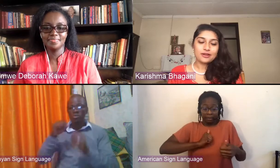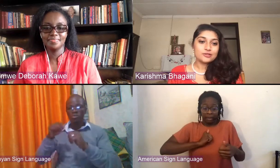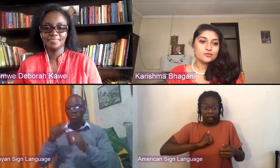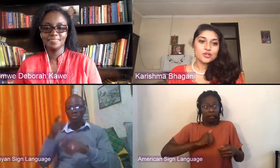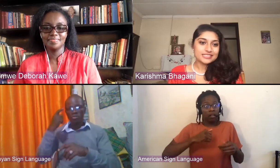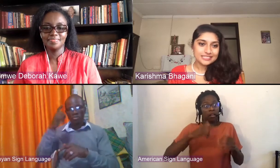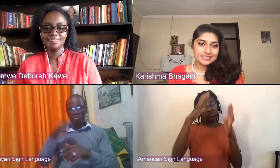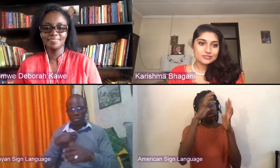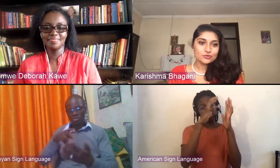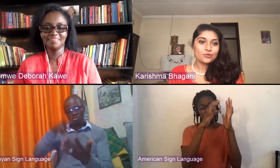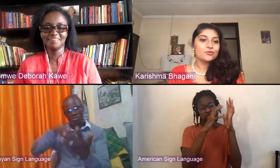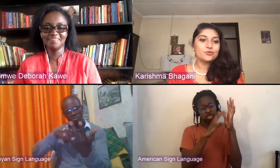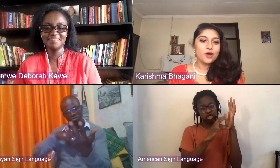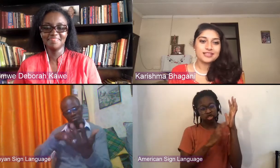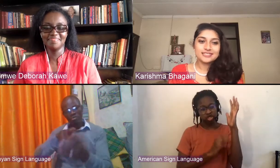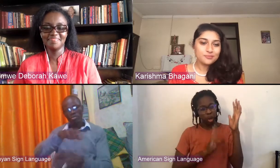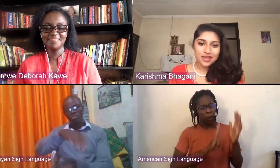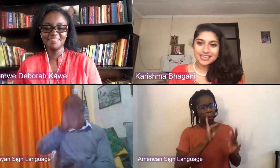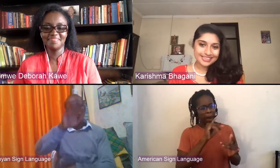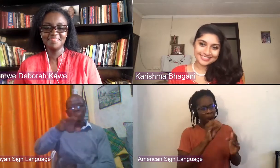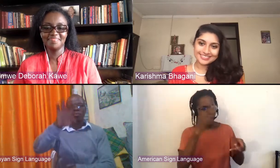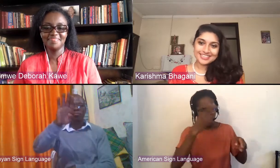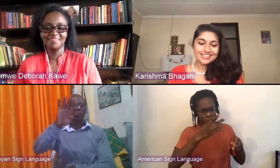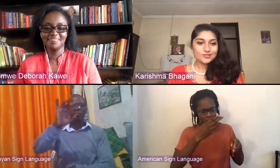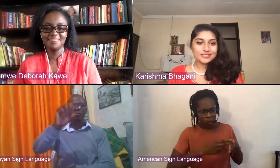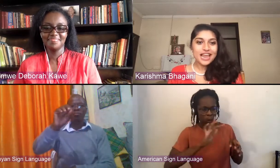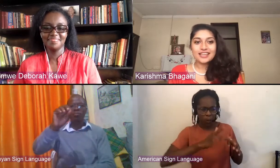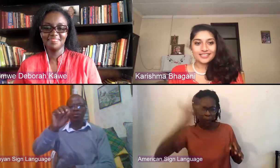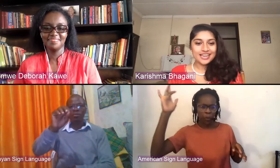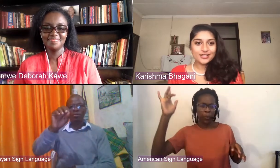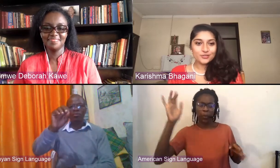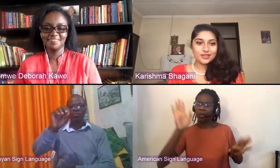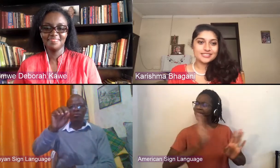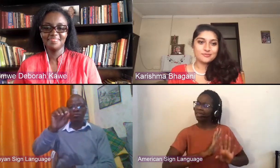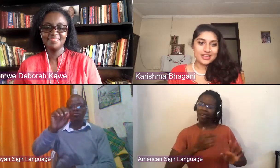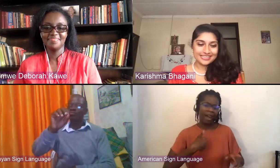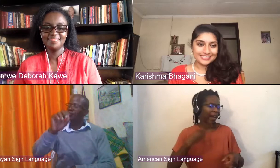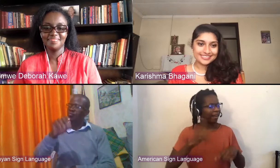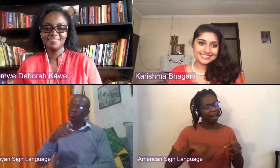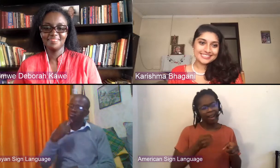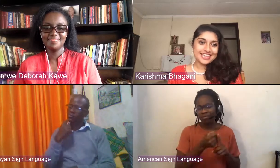and do justice to who Asiimwe is. So tell us, tell us who Asiimwe is.